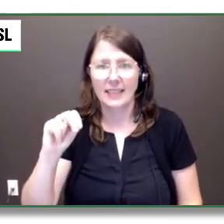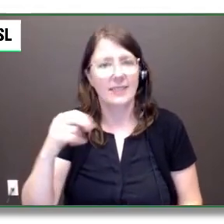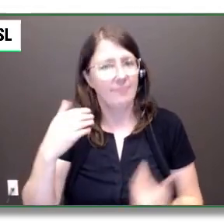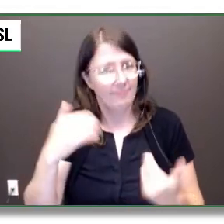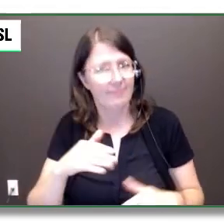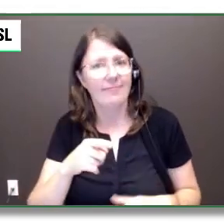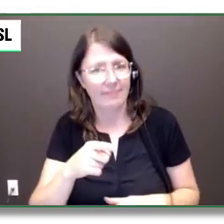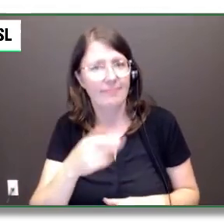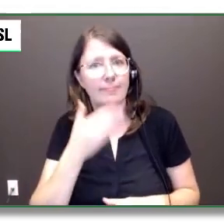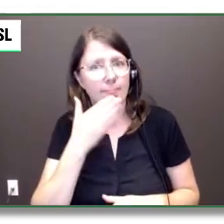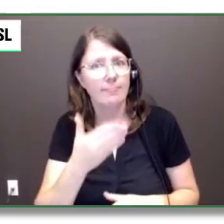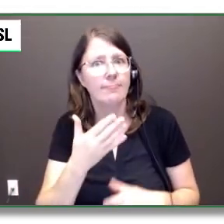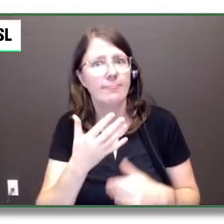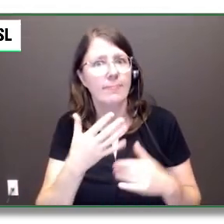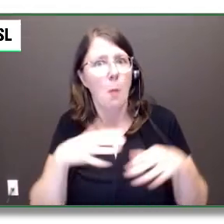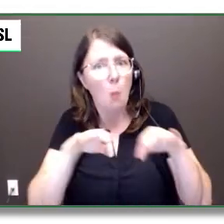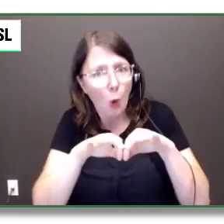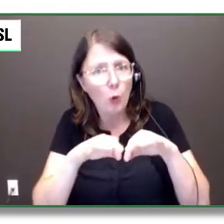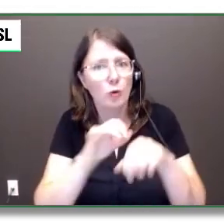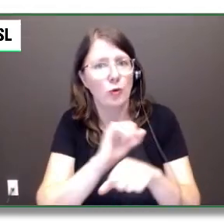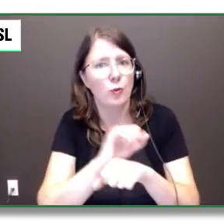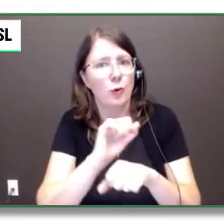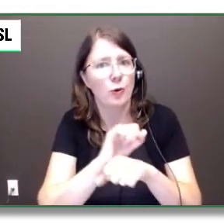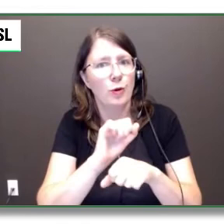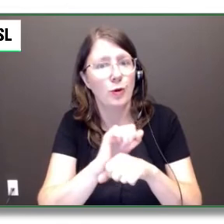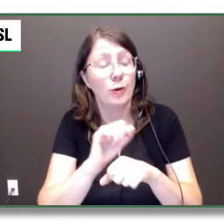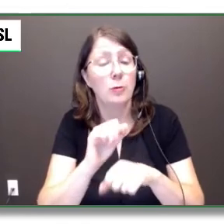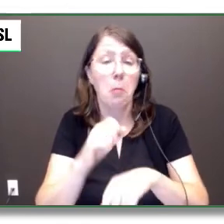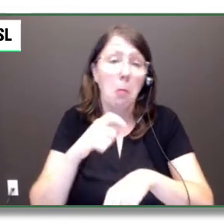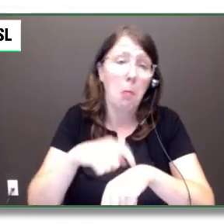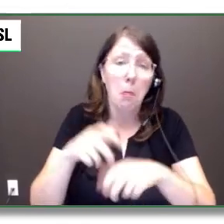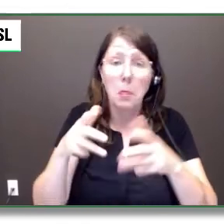for one more. Um someone's asking how you went about